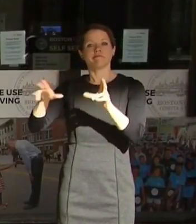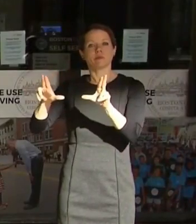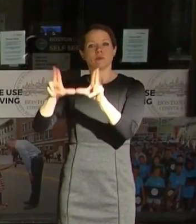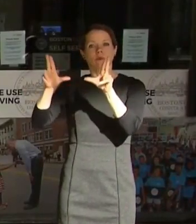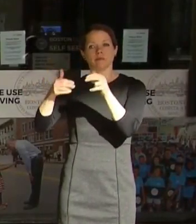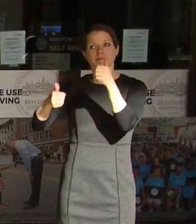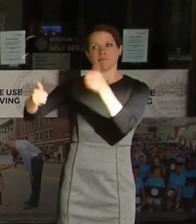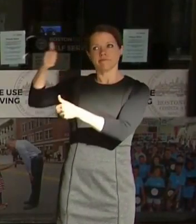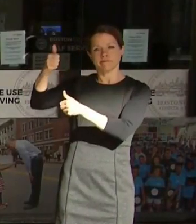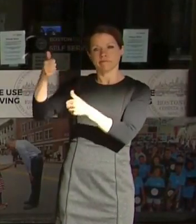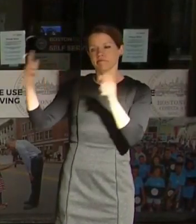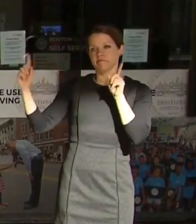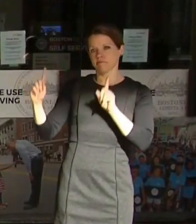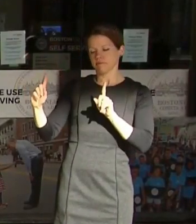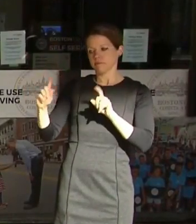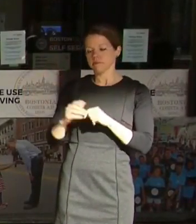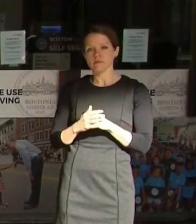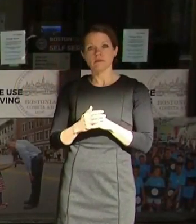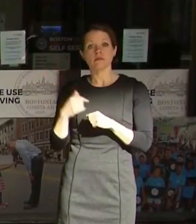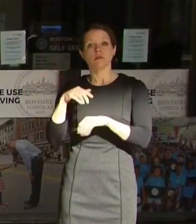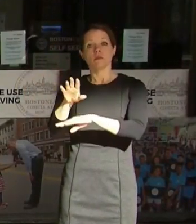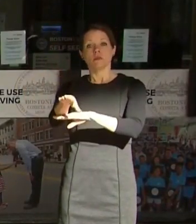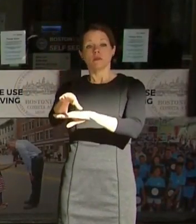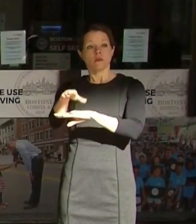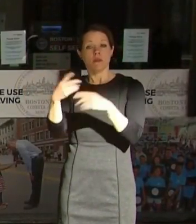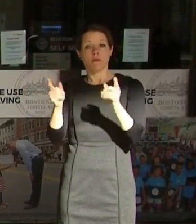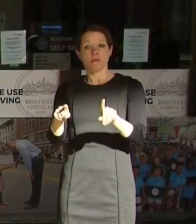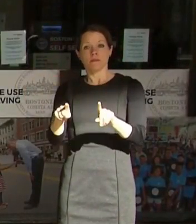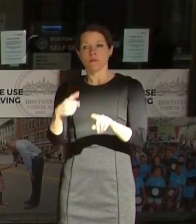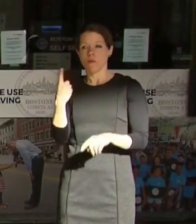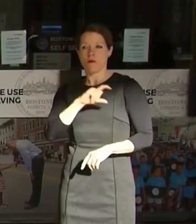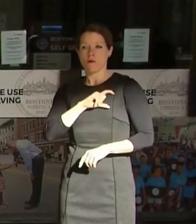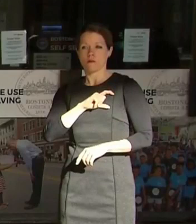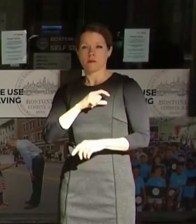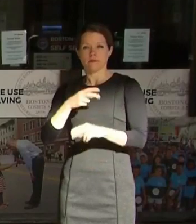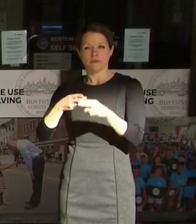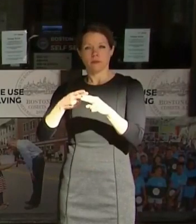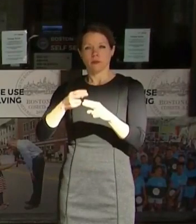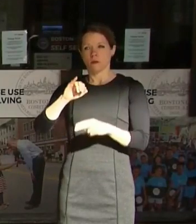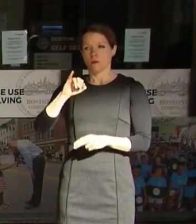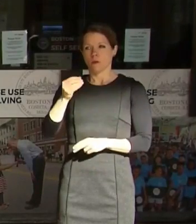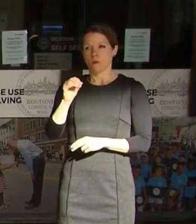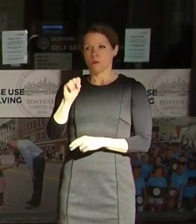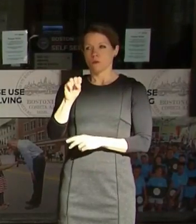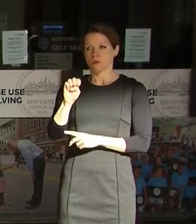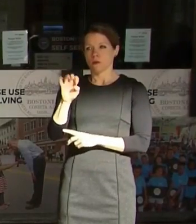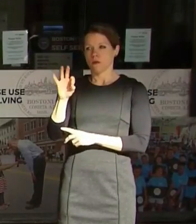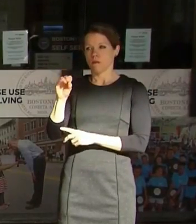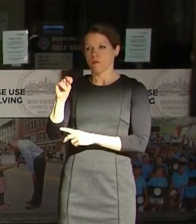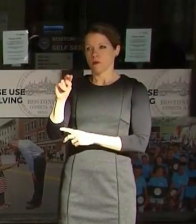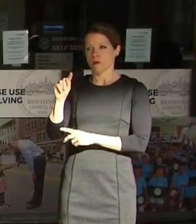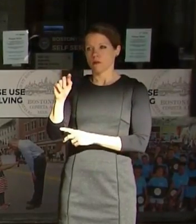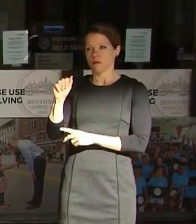WE EXPECT TO LEARN A LOT MORE IN JUST A FEW MINUTES WHEN THE MAYOR AND COMMISSIONER SPEAK. GOVERNOR BAKER AND HIS DAILY PRESS BRIEFING TALK ABOUT THE RISKS THAT THE OFFICERS FACE EVERY DAY. THE MAYOR IS COMING OUT RIGHT